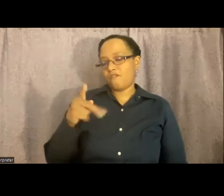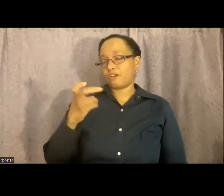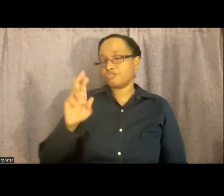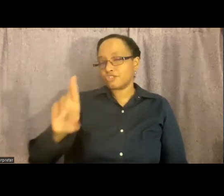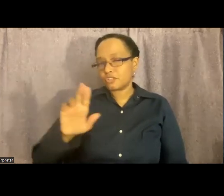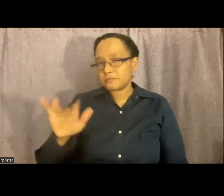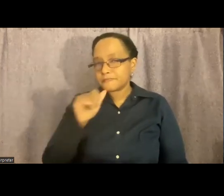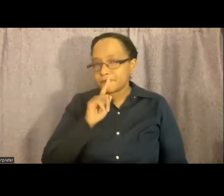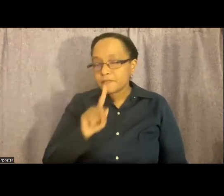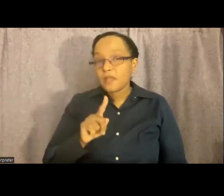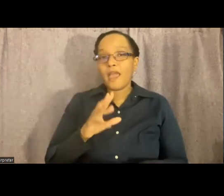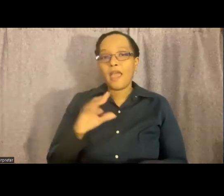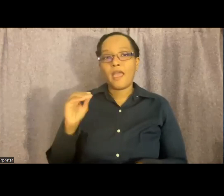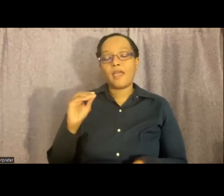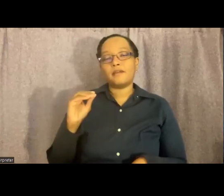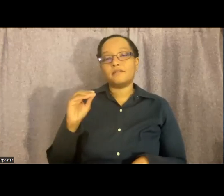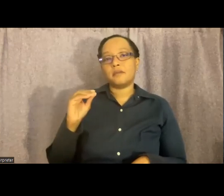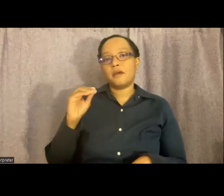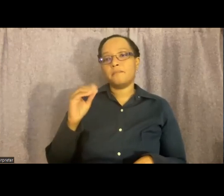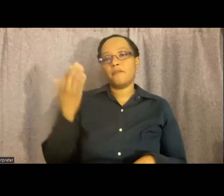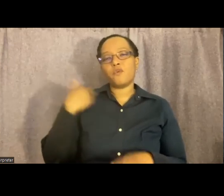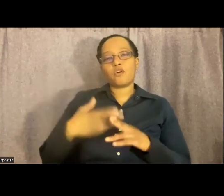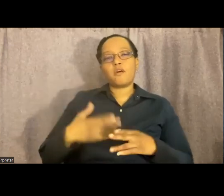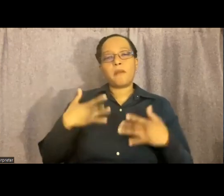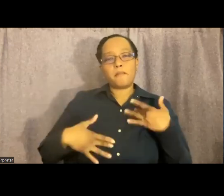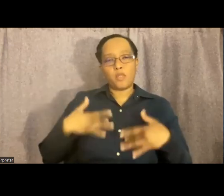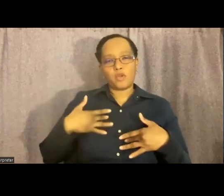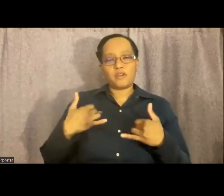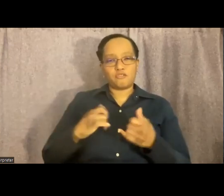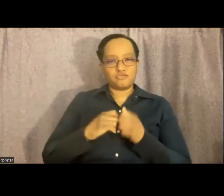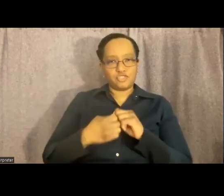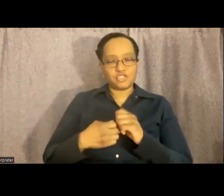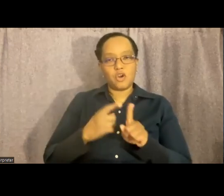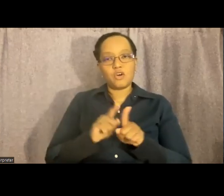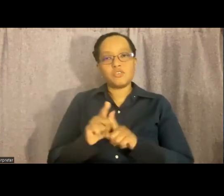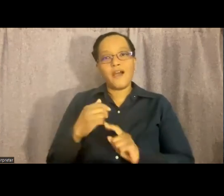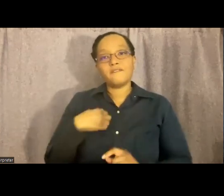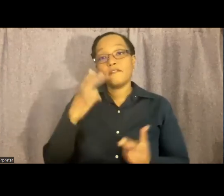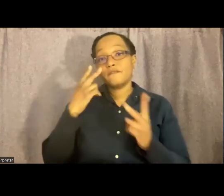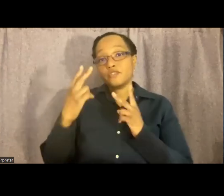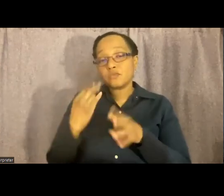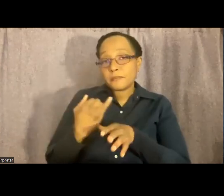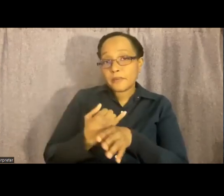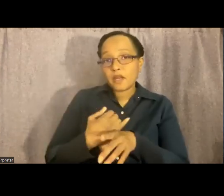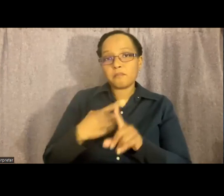I am visually impaired , and was also diagnosed on the autism spectrum of Asperger's which